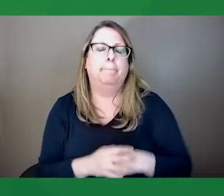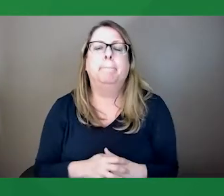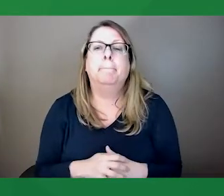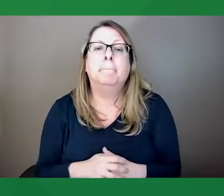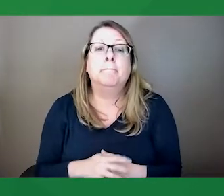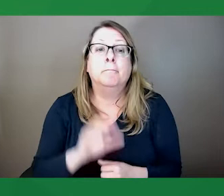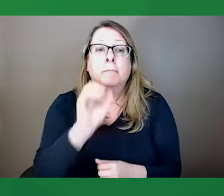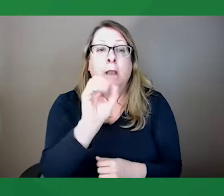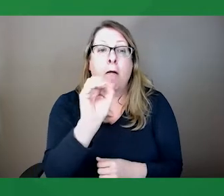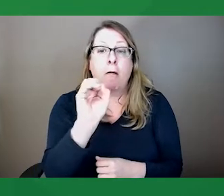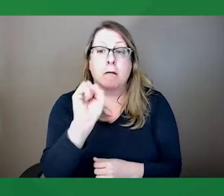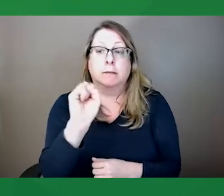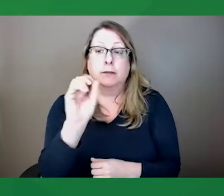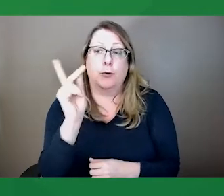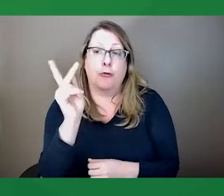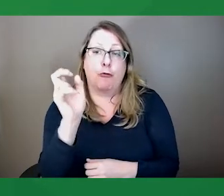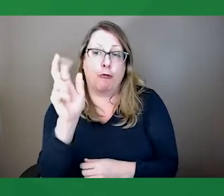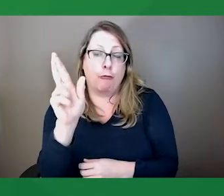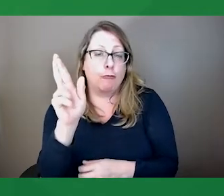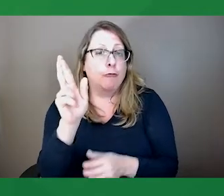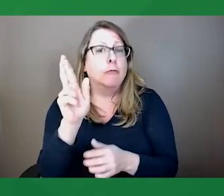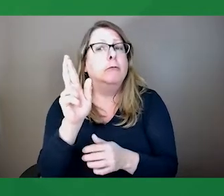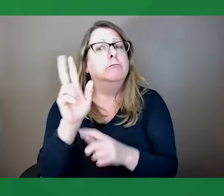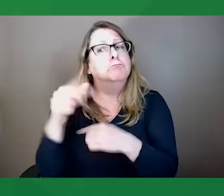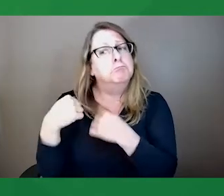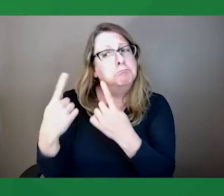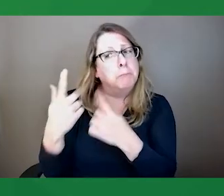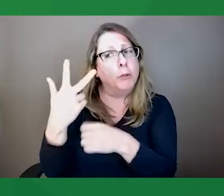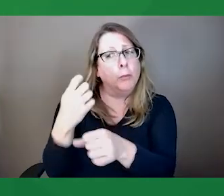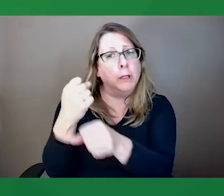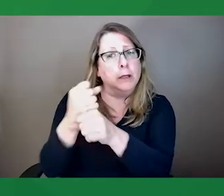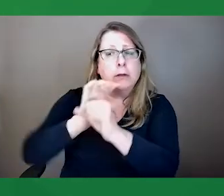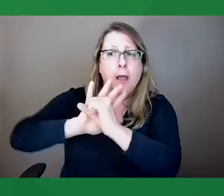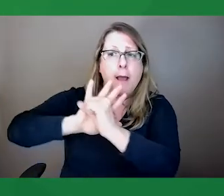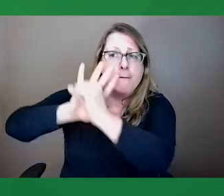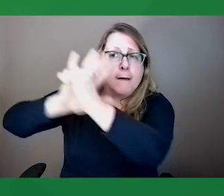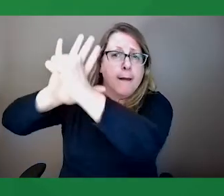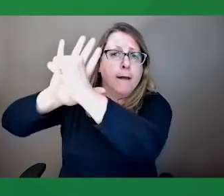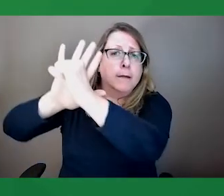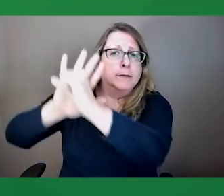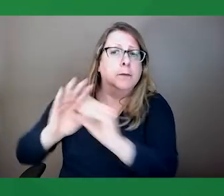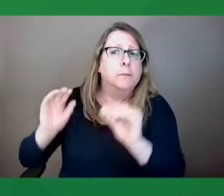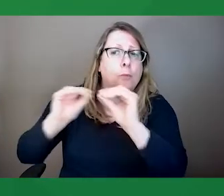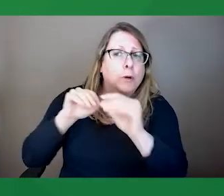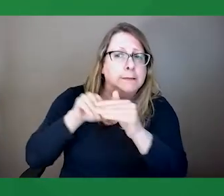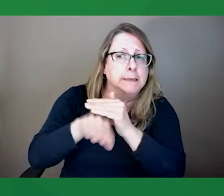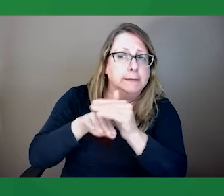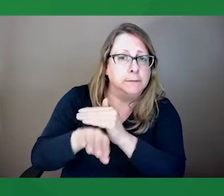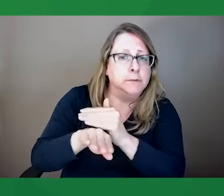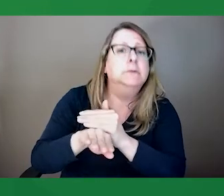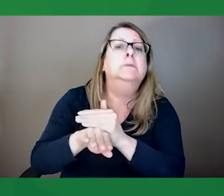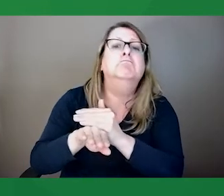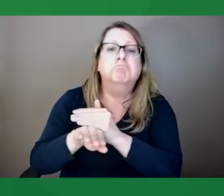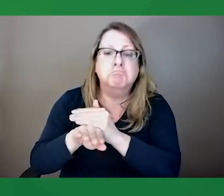Oskar for the past three years has been an advocate in terms of accessibility, something that he found out